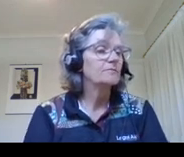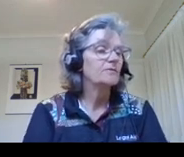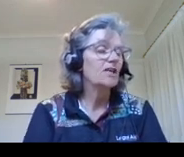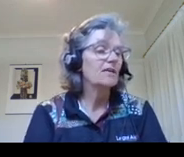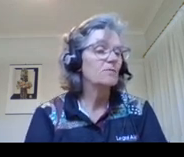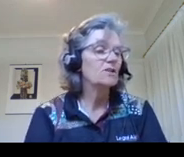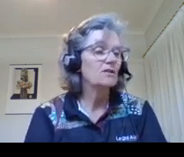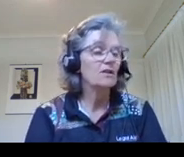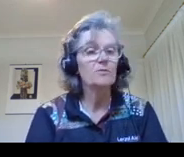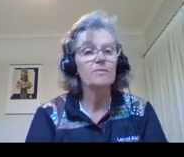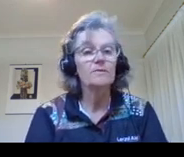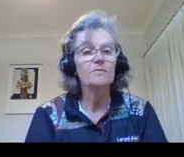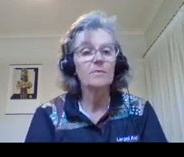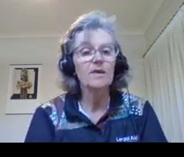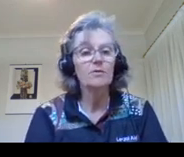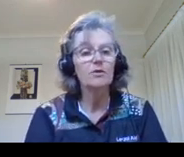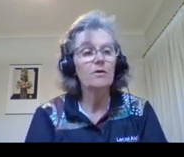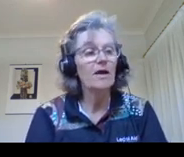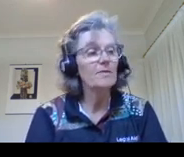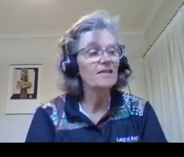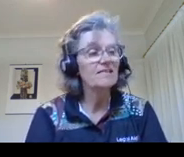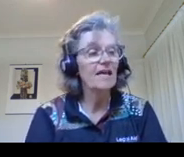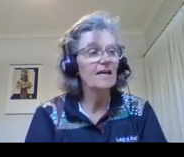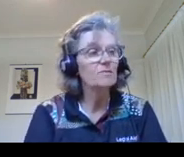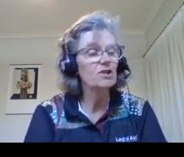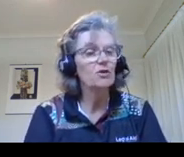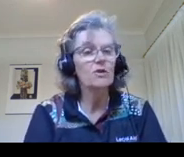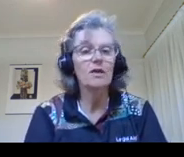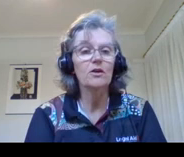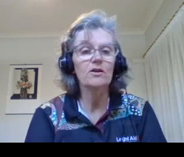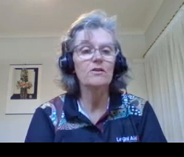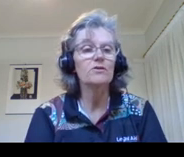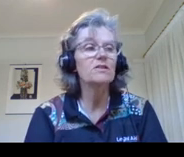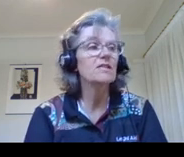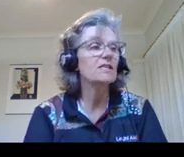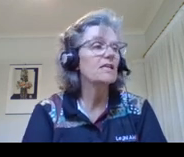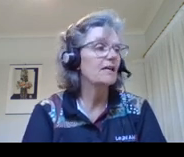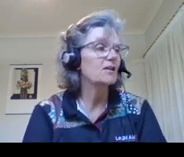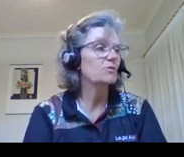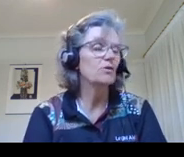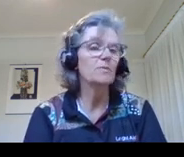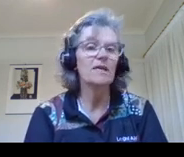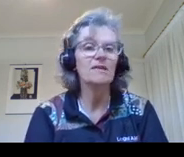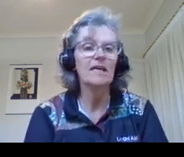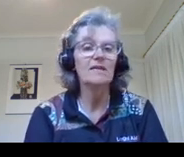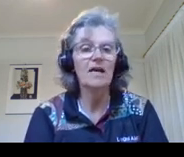teams to help people who are being scammed so that a lot of those details will be in the email that